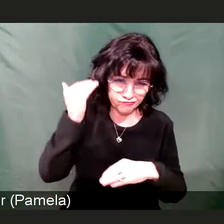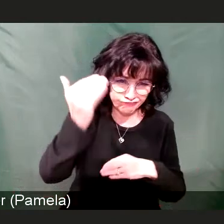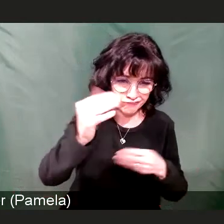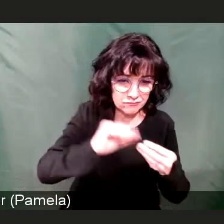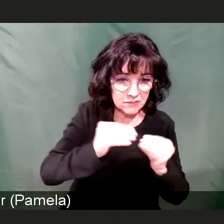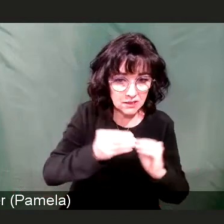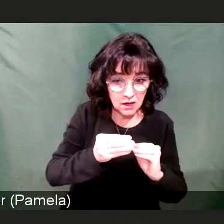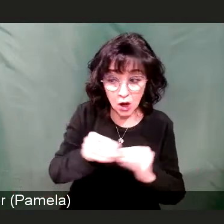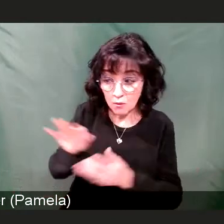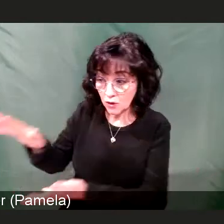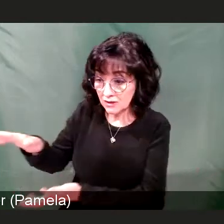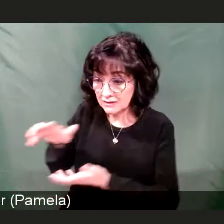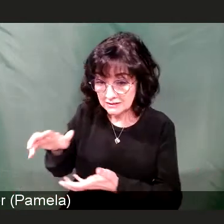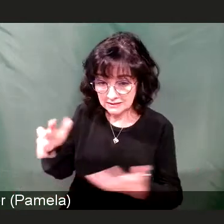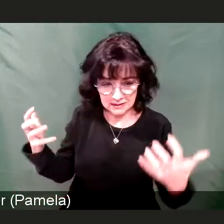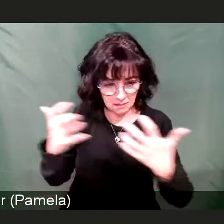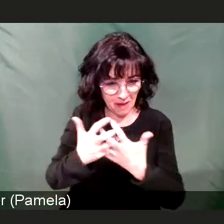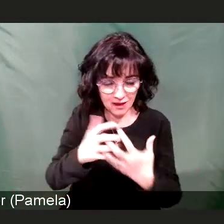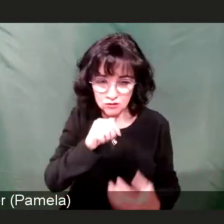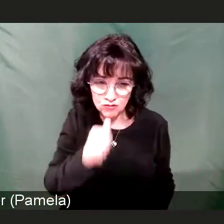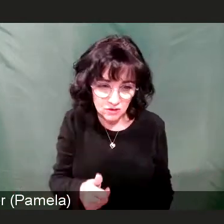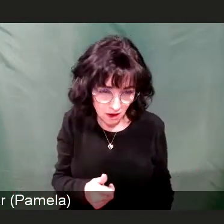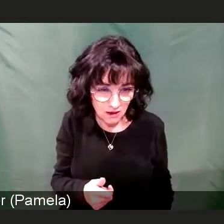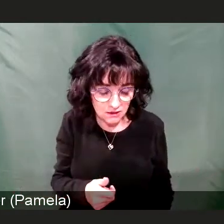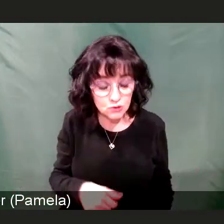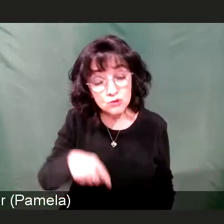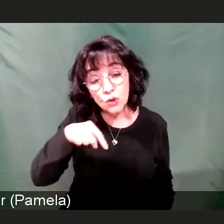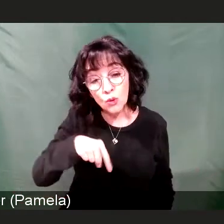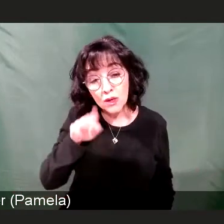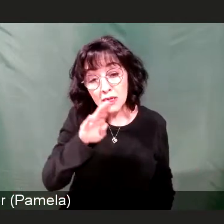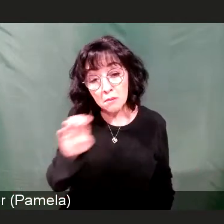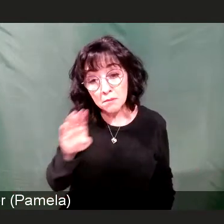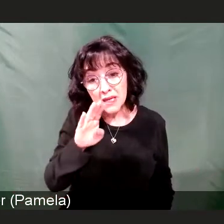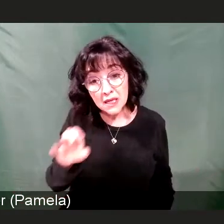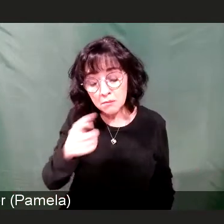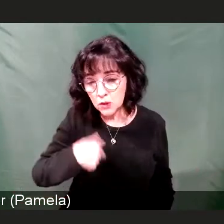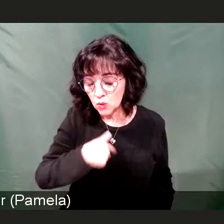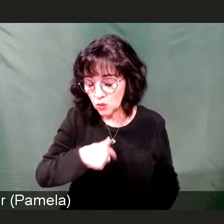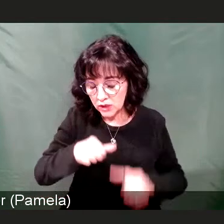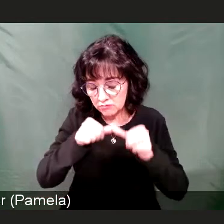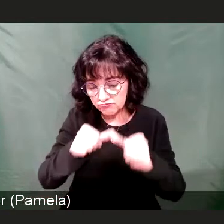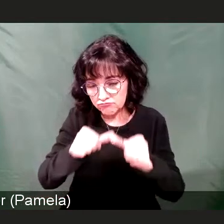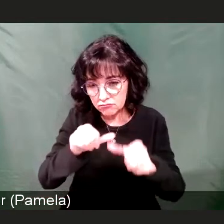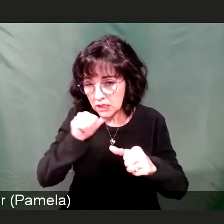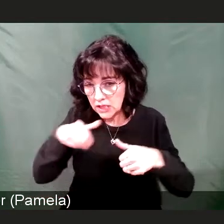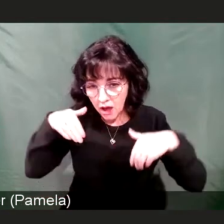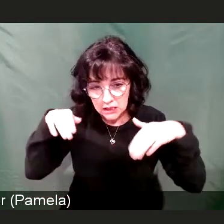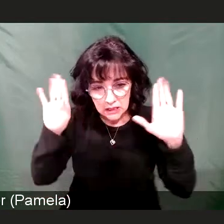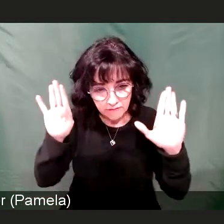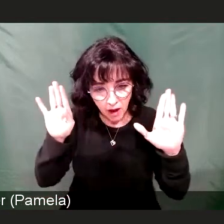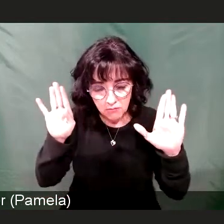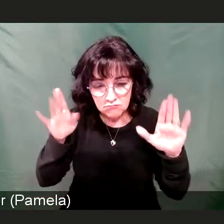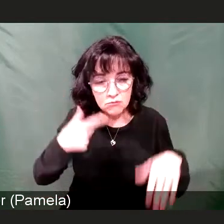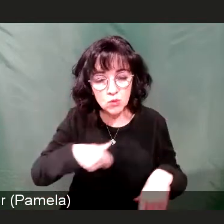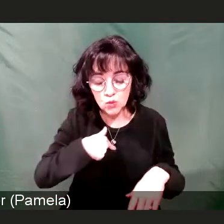Well at Beebe Healthcare, we continue to work around the clock to obtain as much vaccine as possible